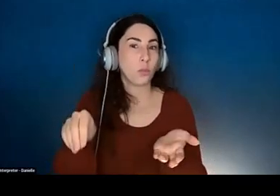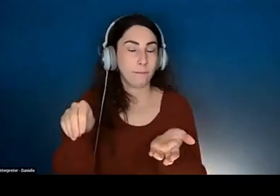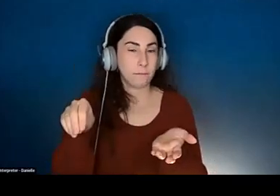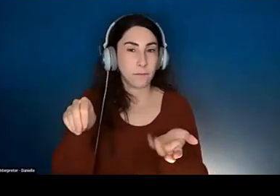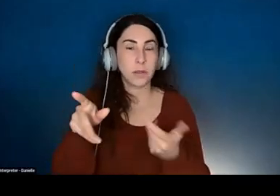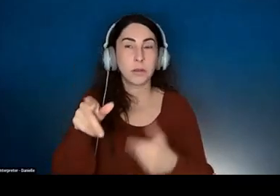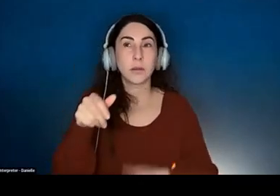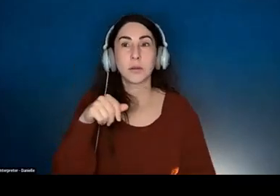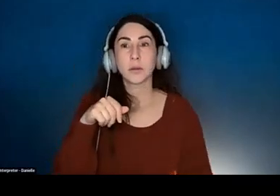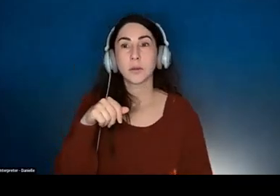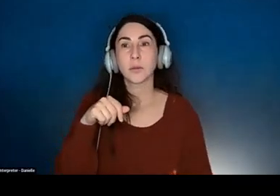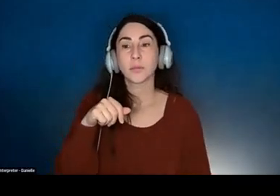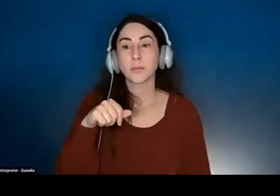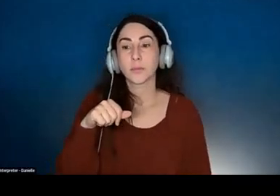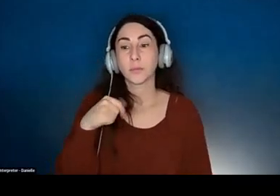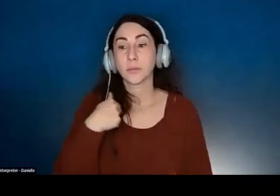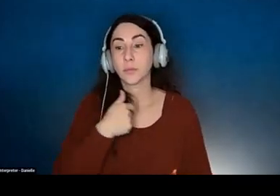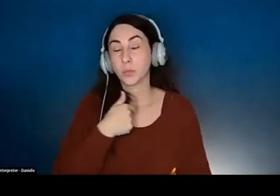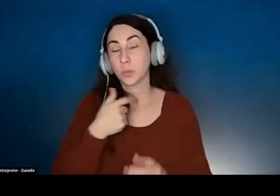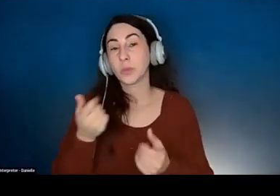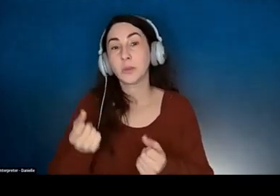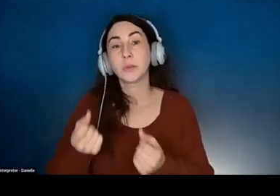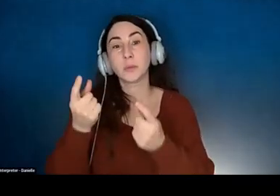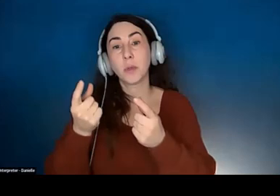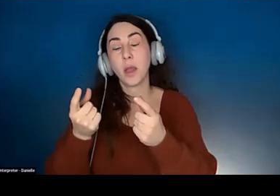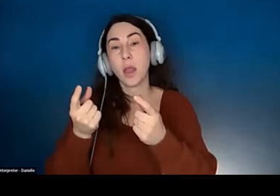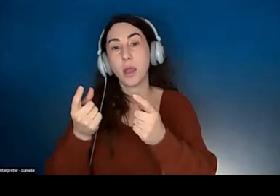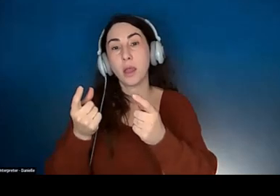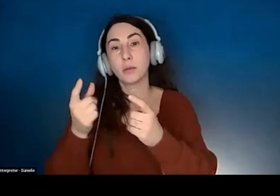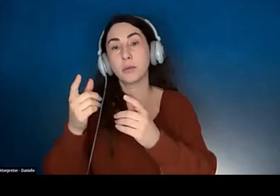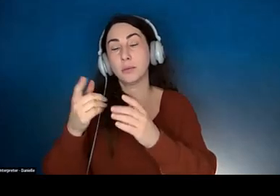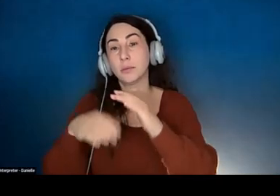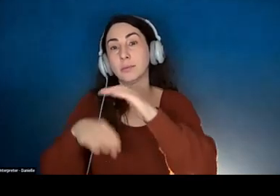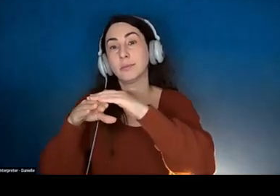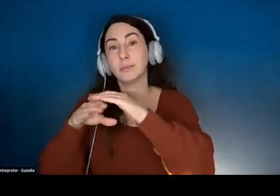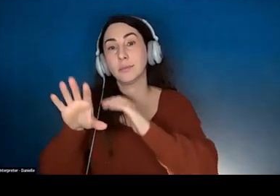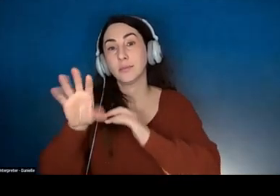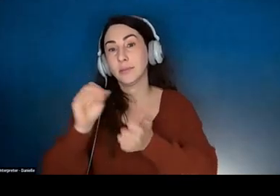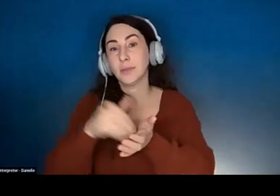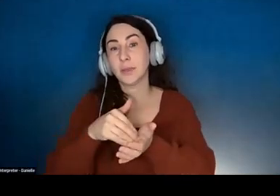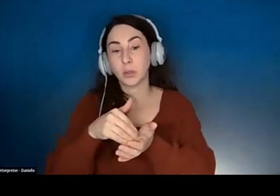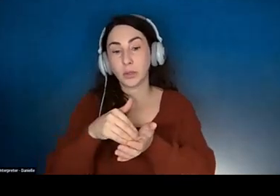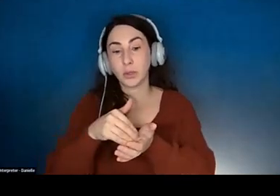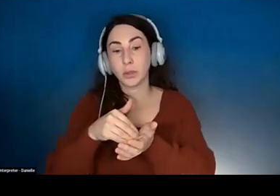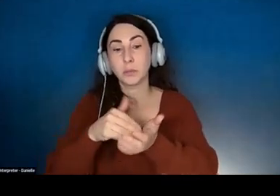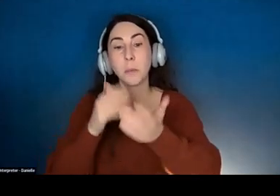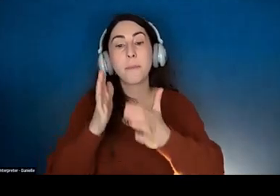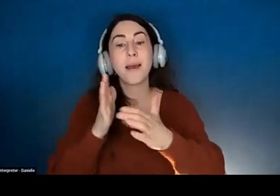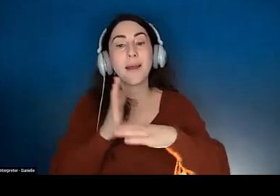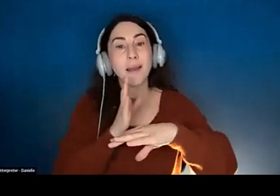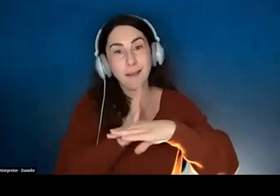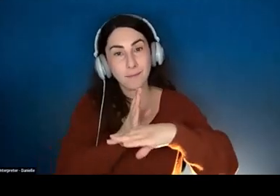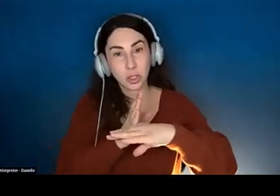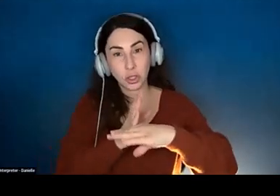we spent up to almost $50,000. But on average, the average cost to transition someone